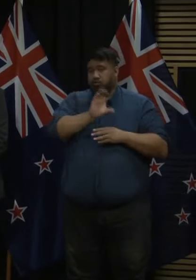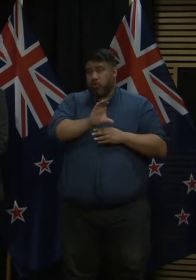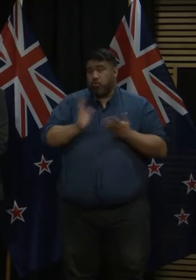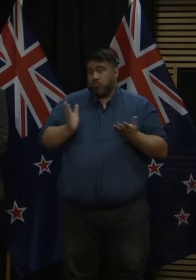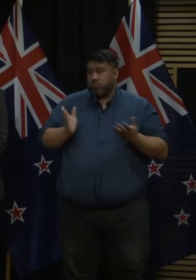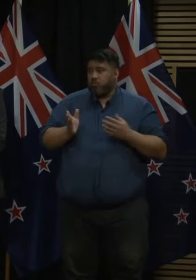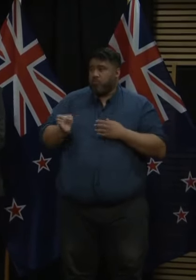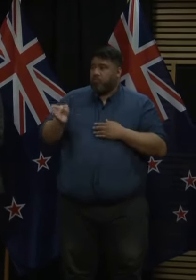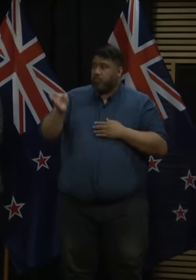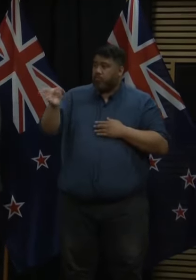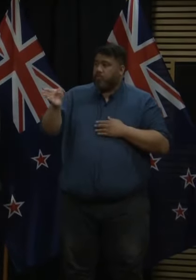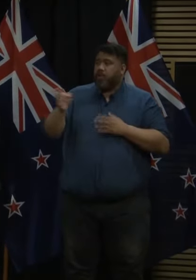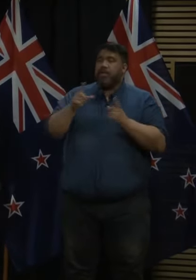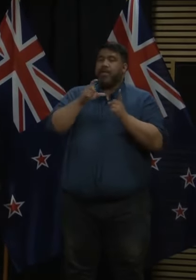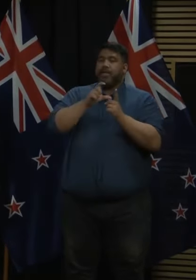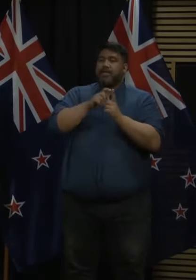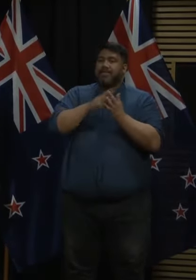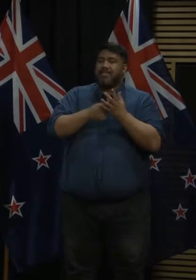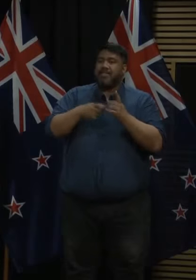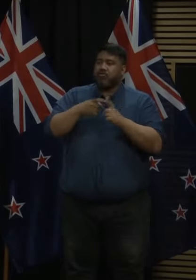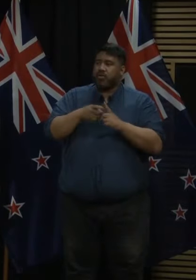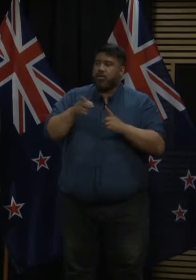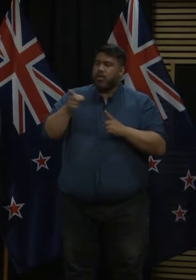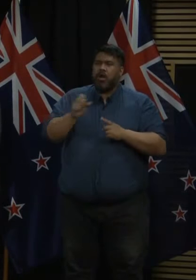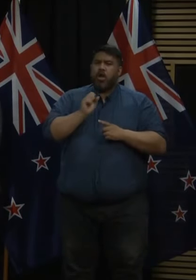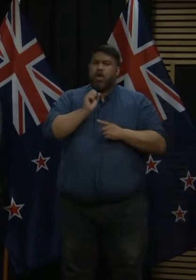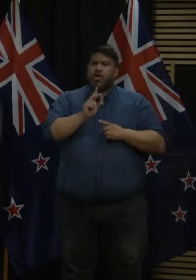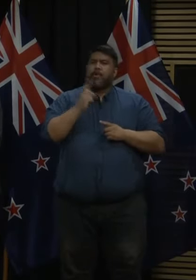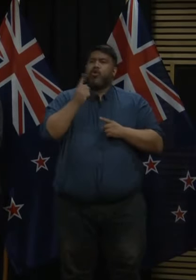people who require them to